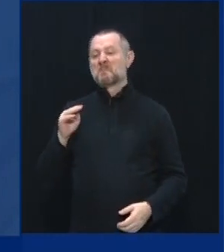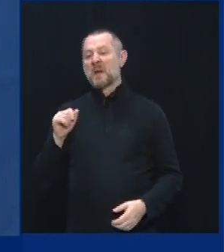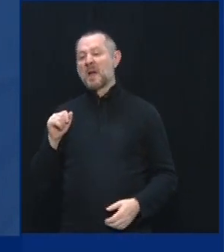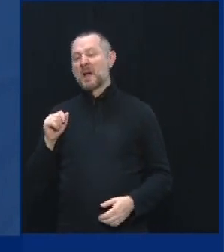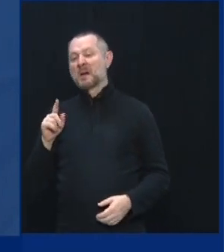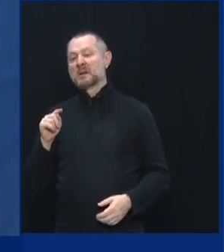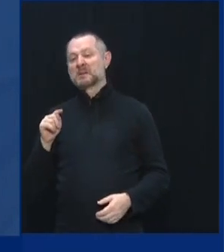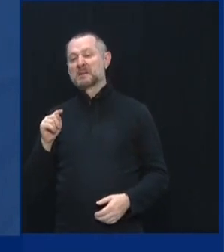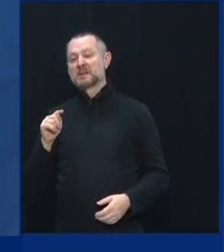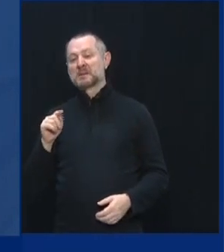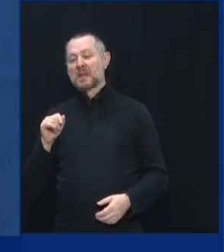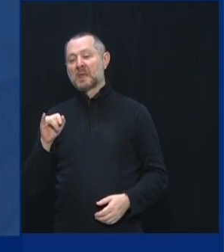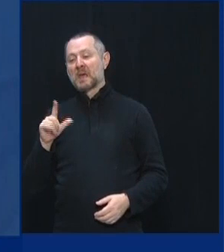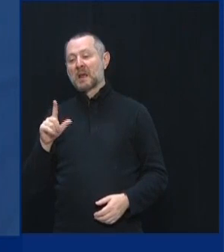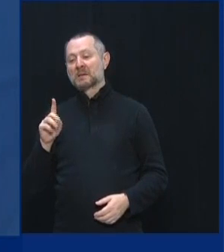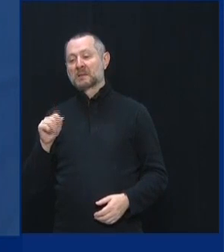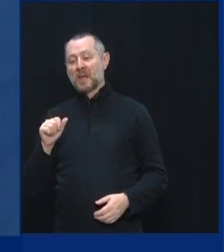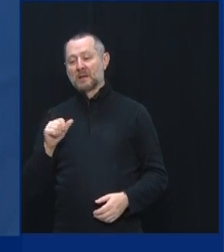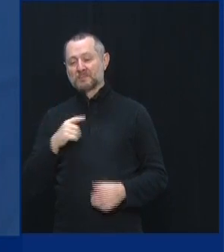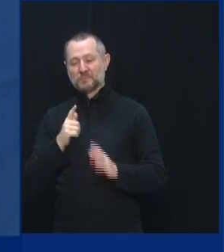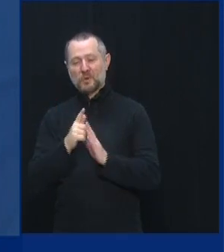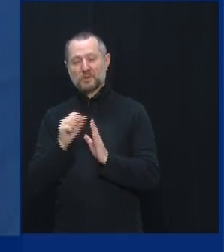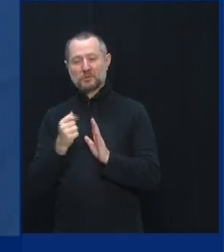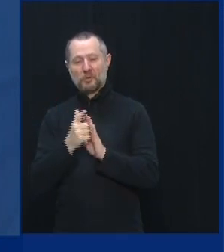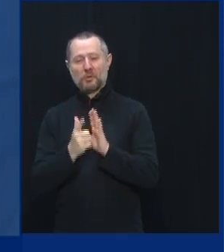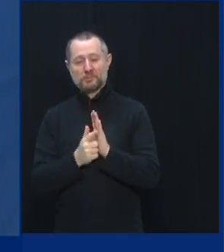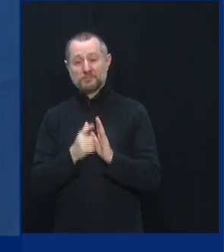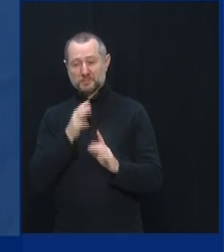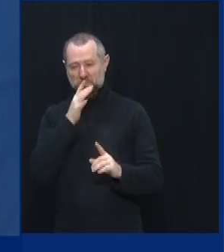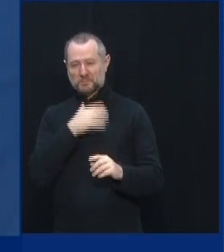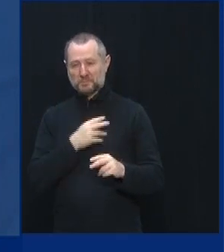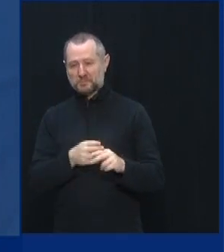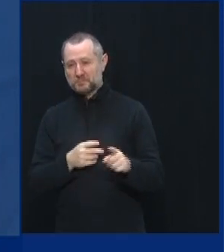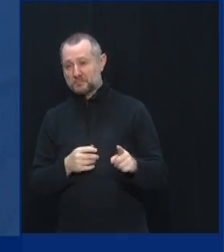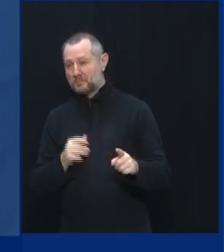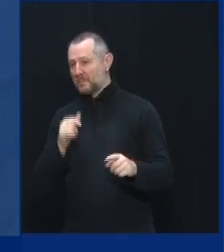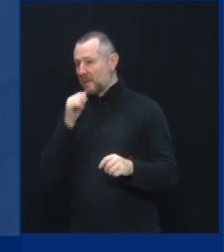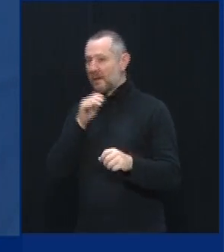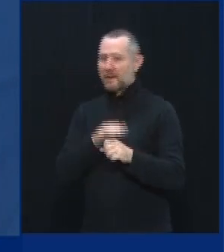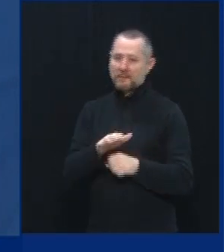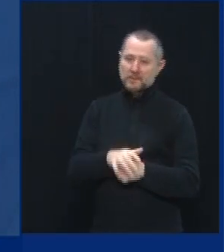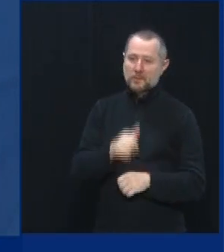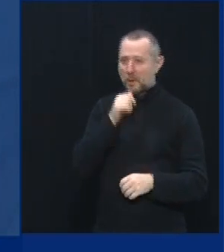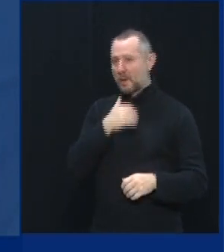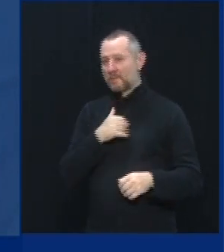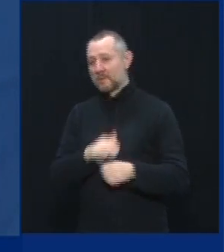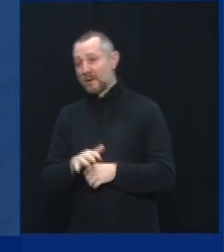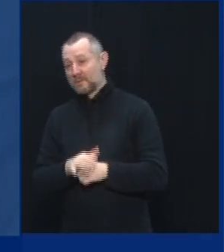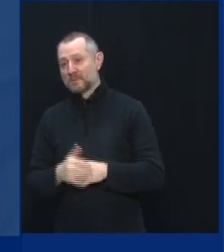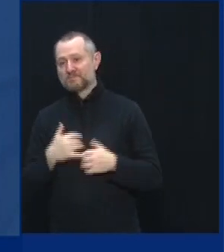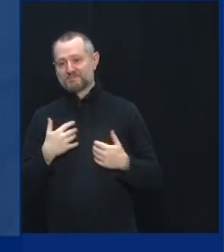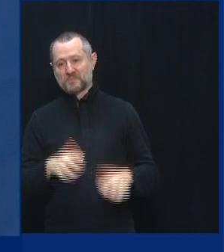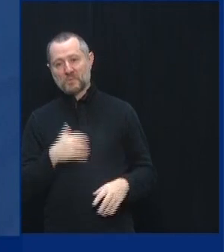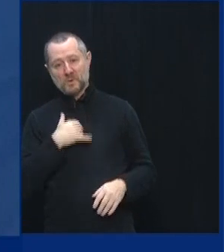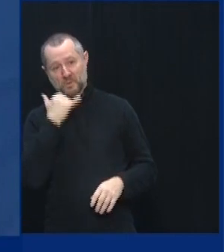NOT WHAT ANYONE NEEDS, WE GO ANNOUNCED ON DAY ONE. THE ONE THING YOU'LL HEAR EVERY DAY FROM EVERYONE IS I DON'T